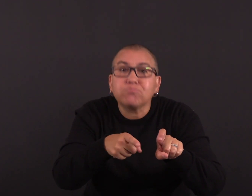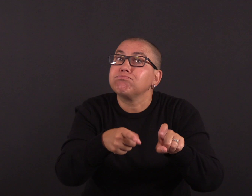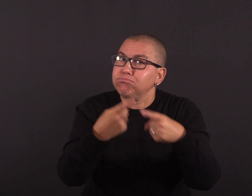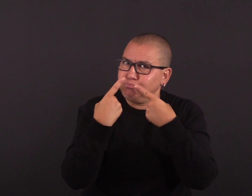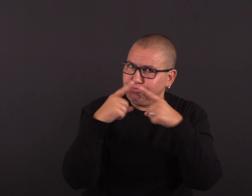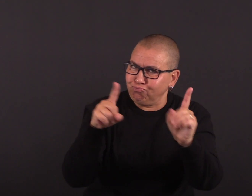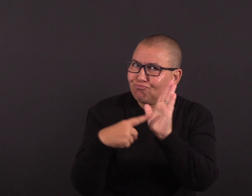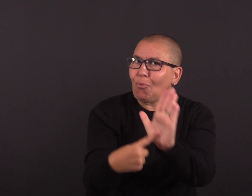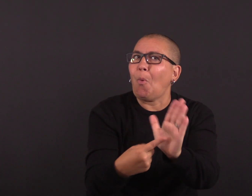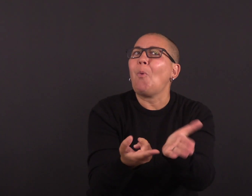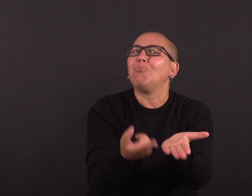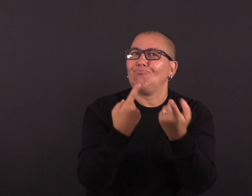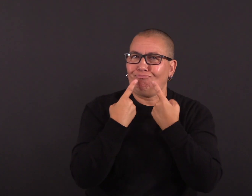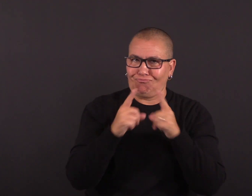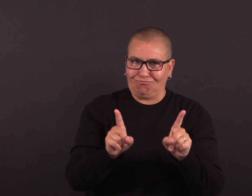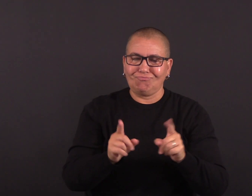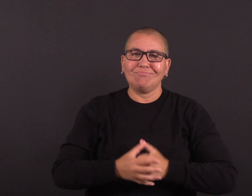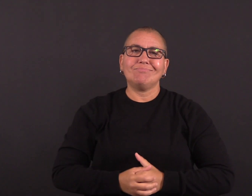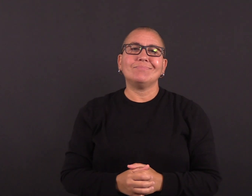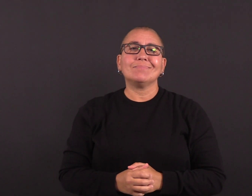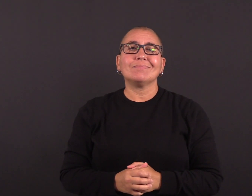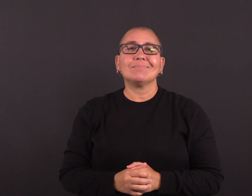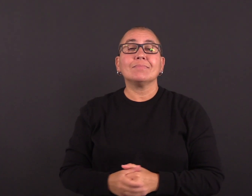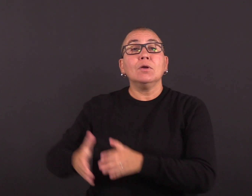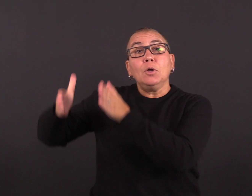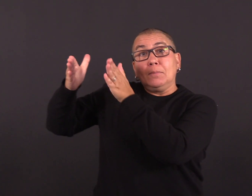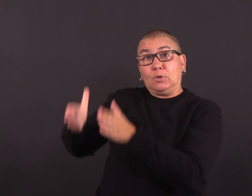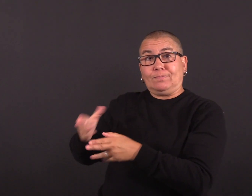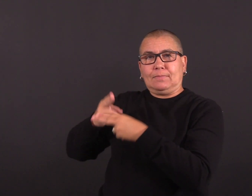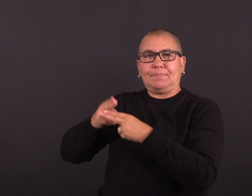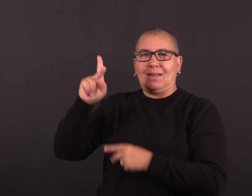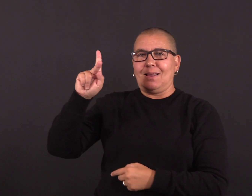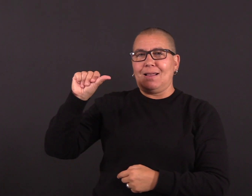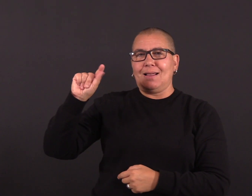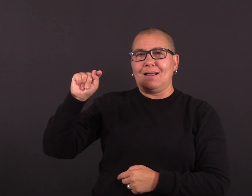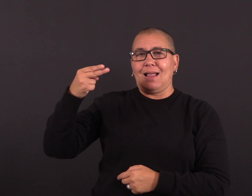its updated vaccines will trigger a "significant boost in neutralizing